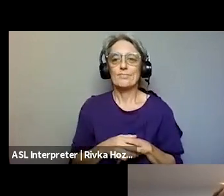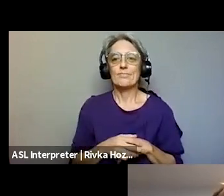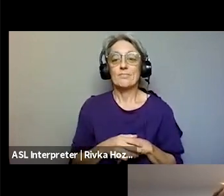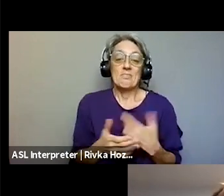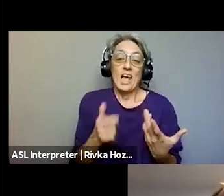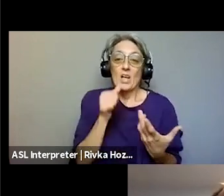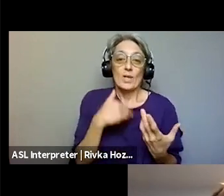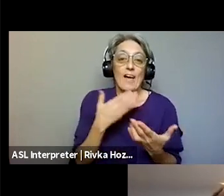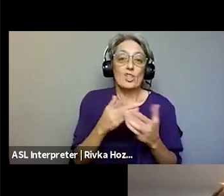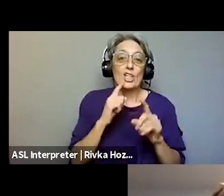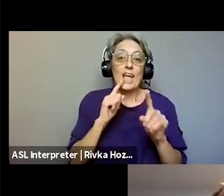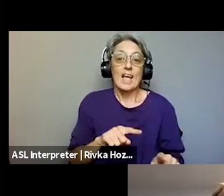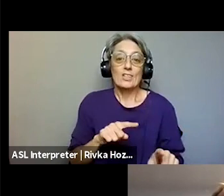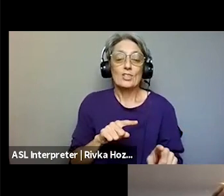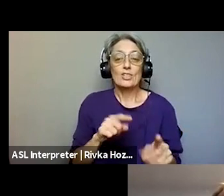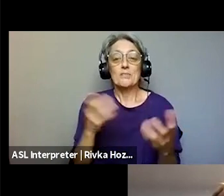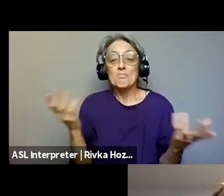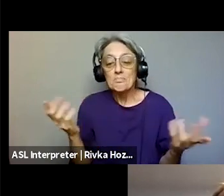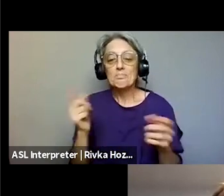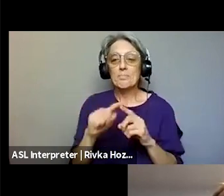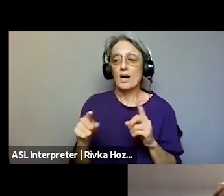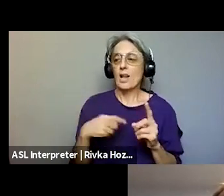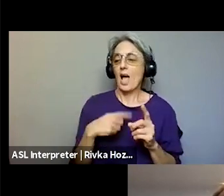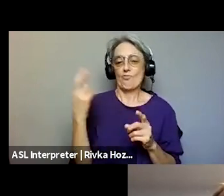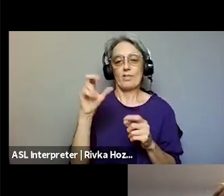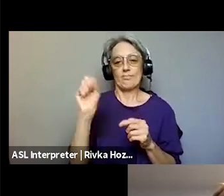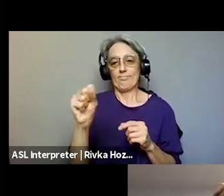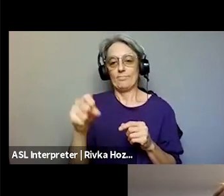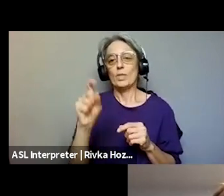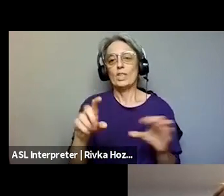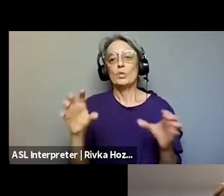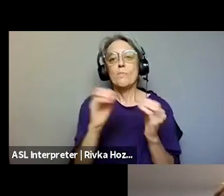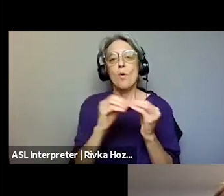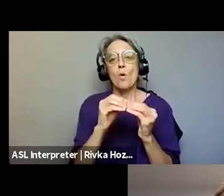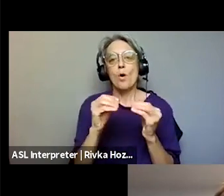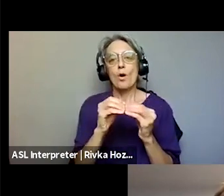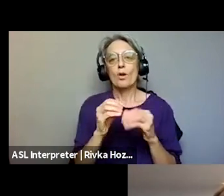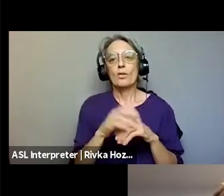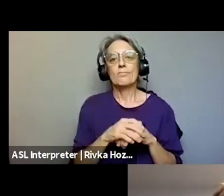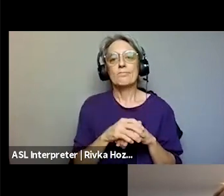I do acknowledge that we need to be doing a lot more at sort of a societal level in terms of